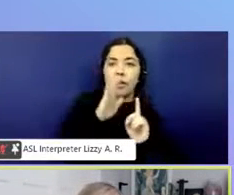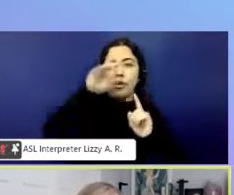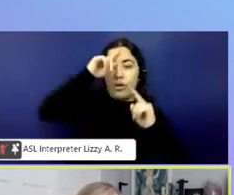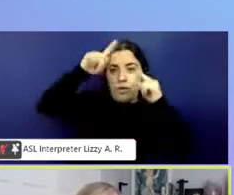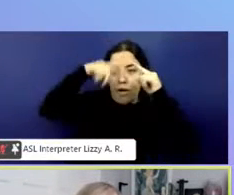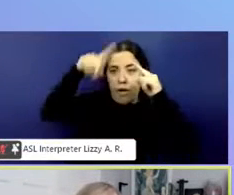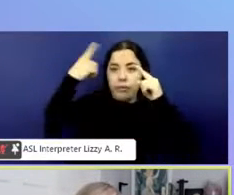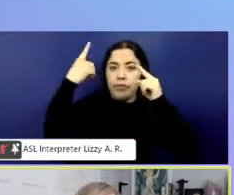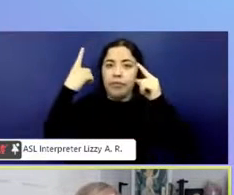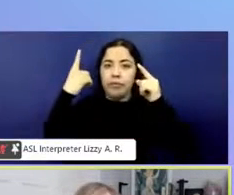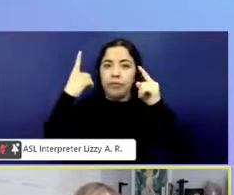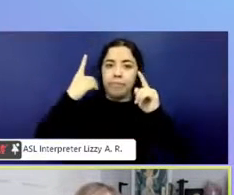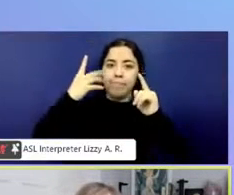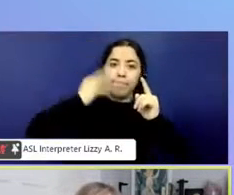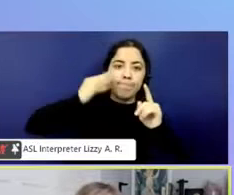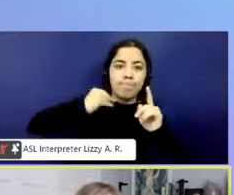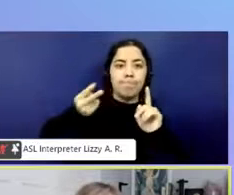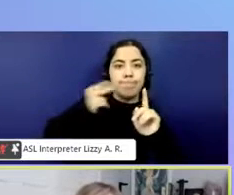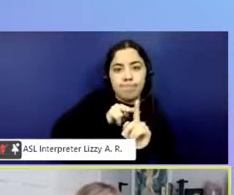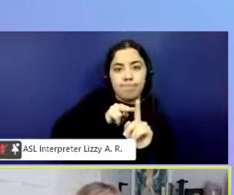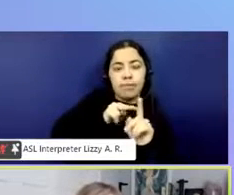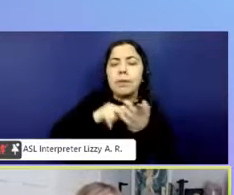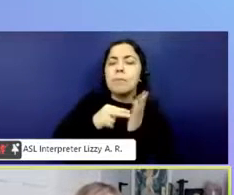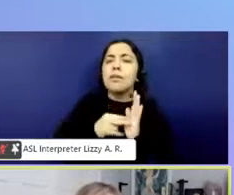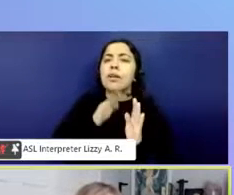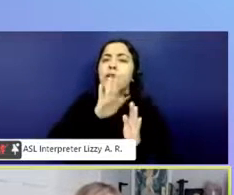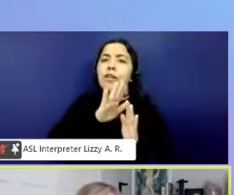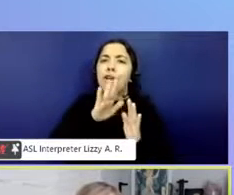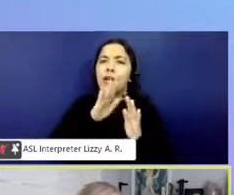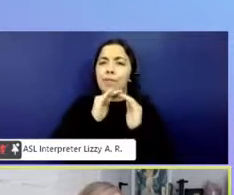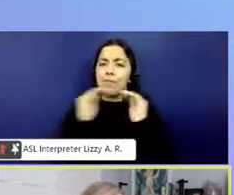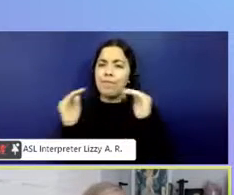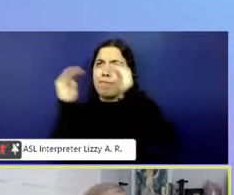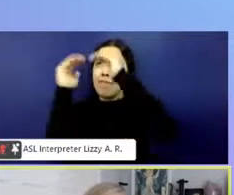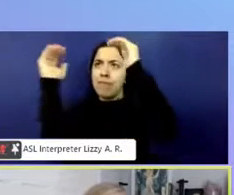load or the type and level of thinking required to successfully complete a task